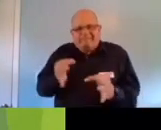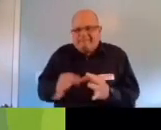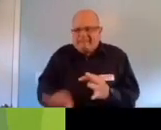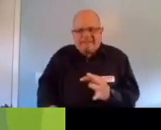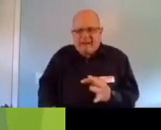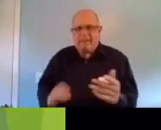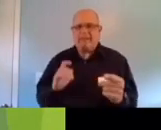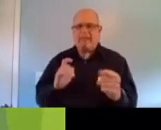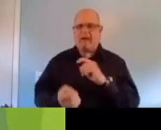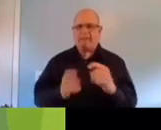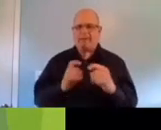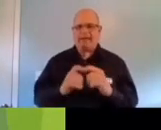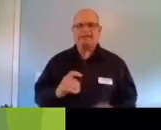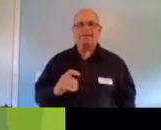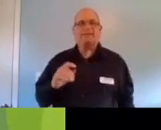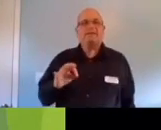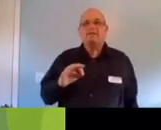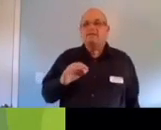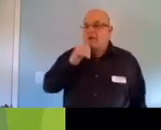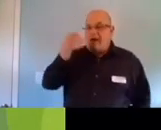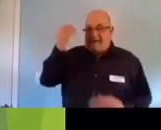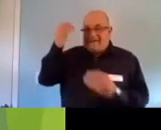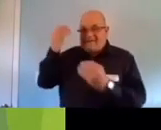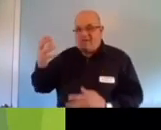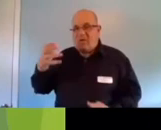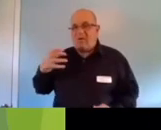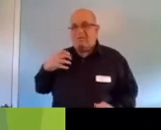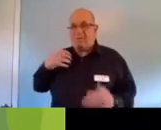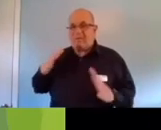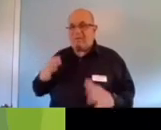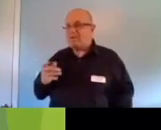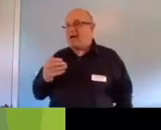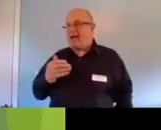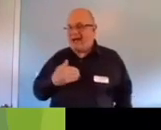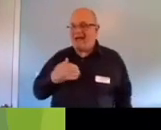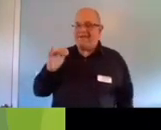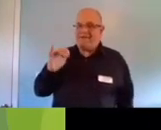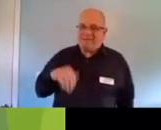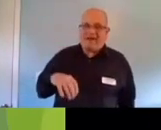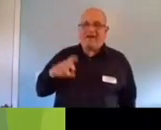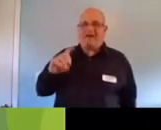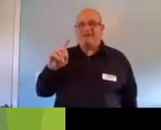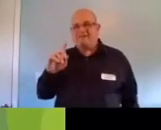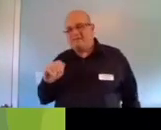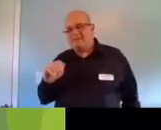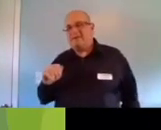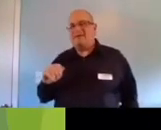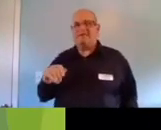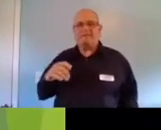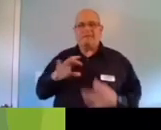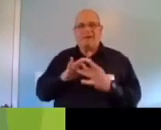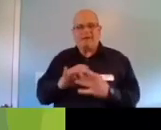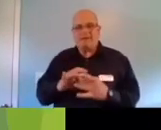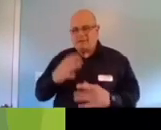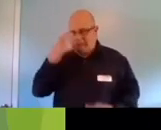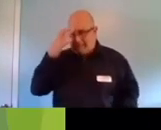But if you don't let the employer know you are having those memory issues or concentration